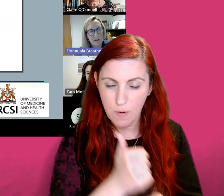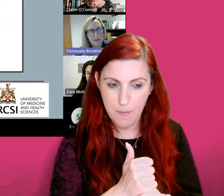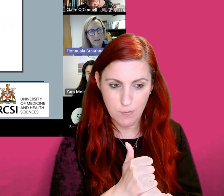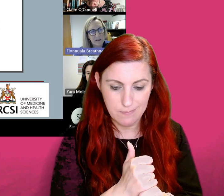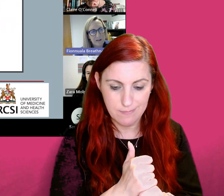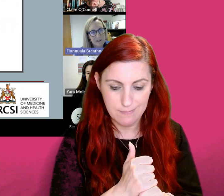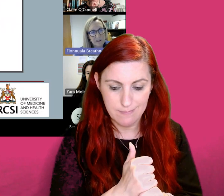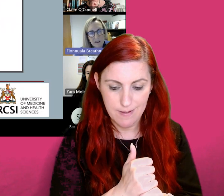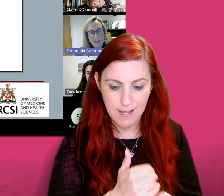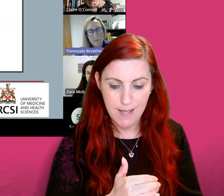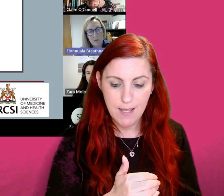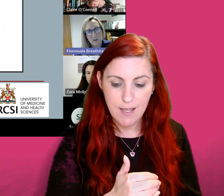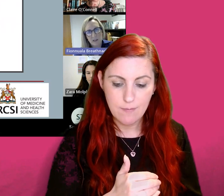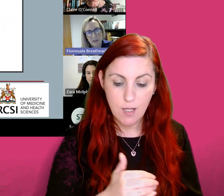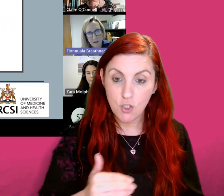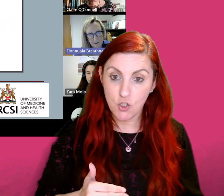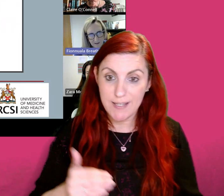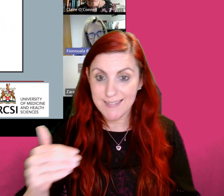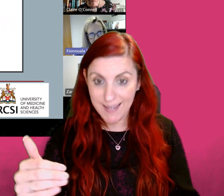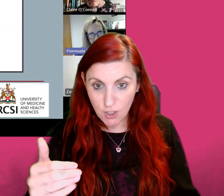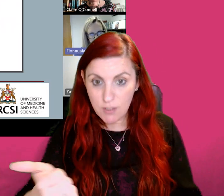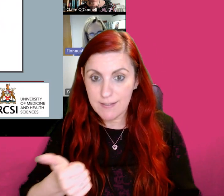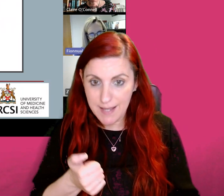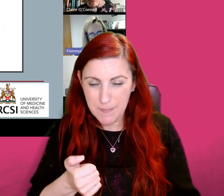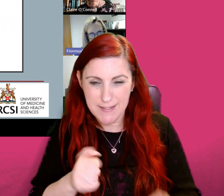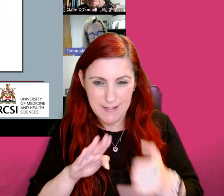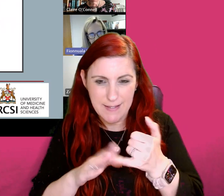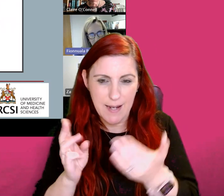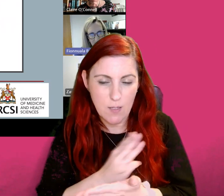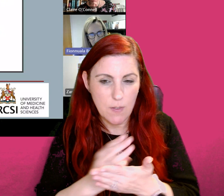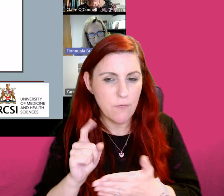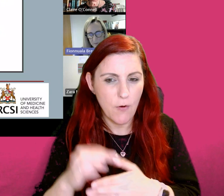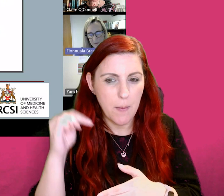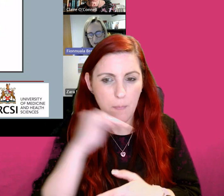because this is really important and as I said Eliza is going to talk about The Breakfast Club